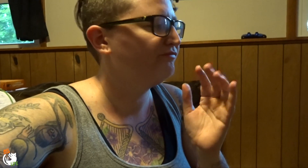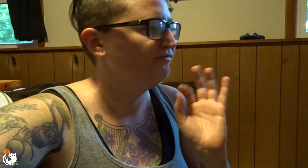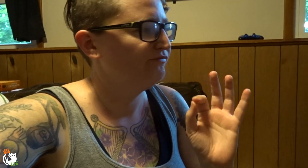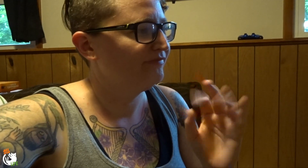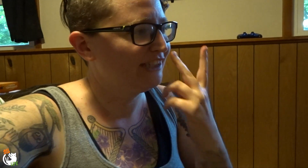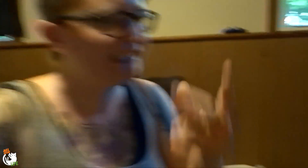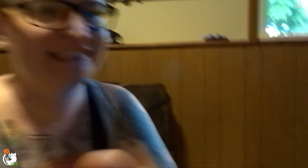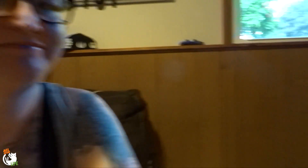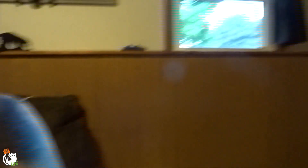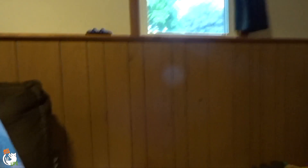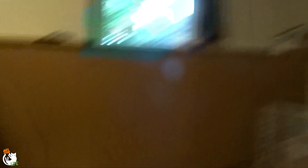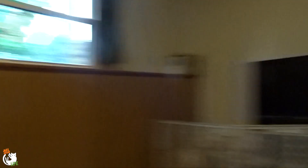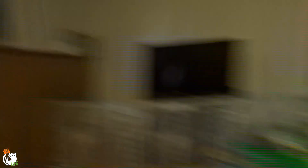Take a look!